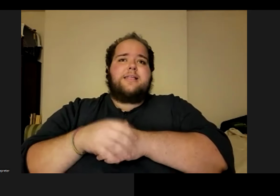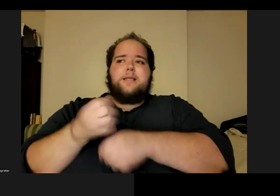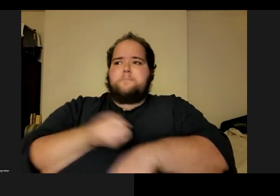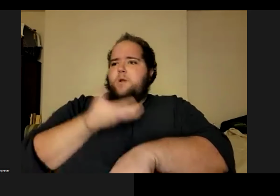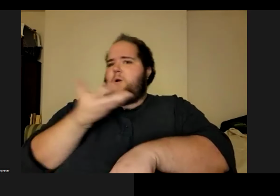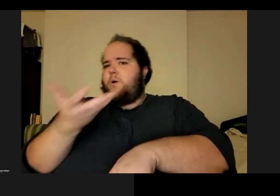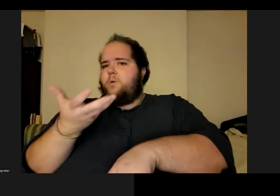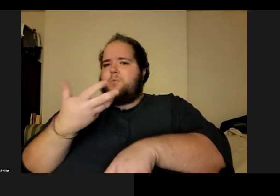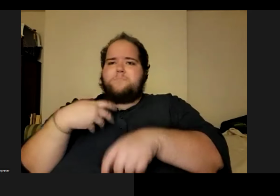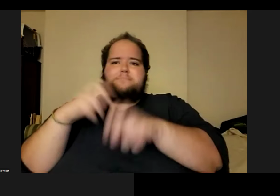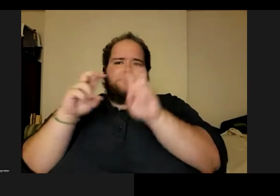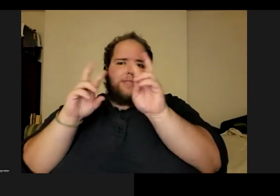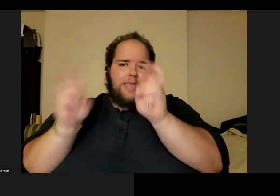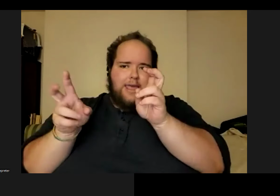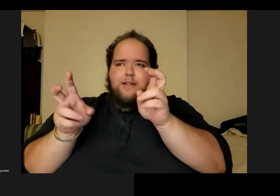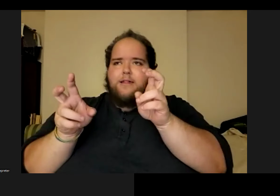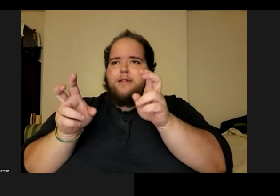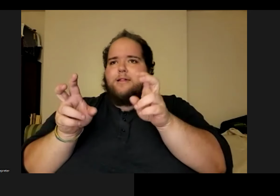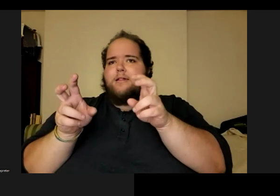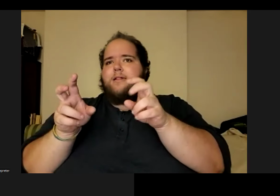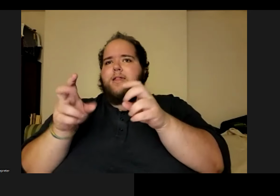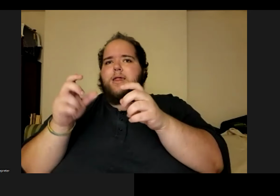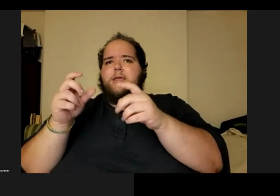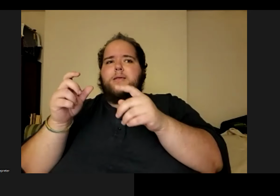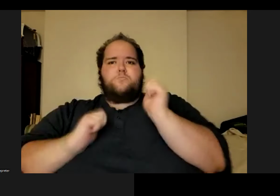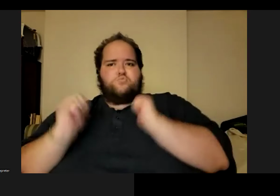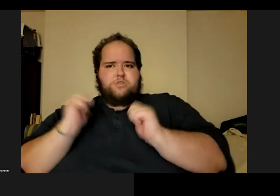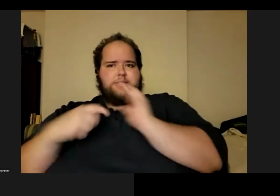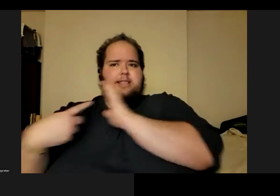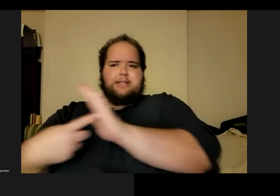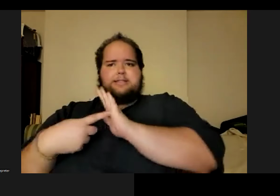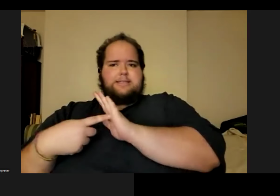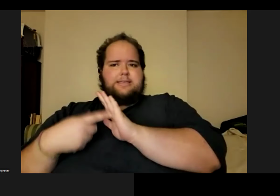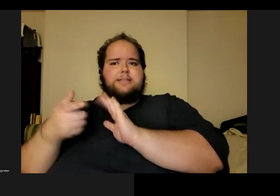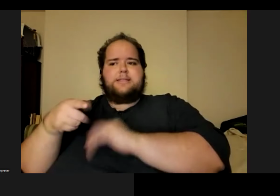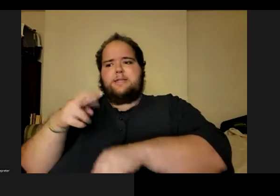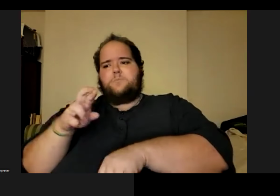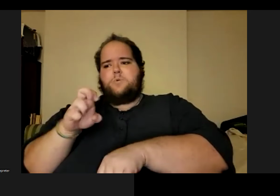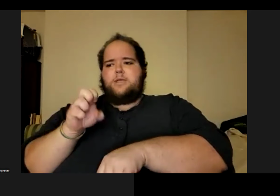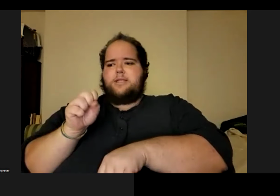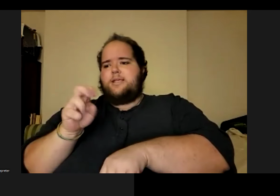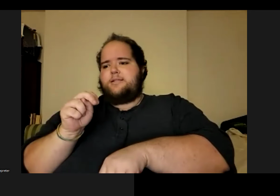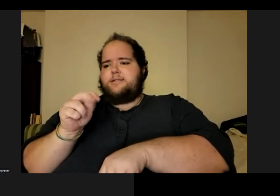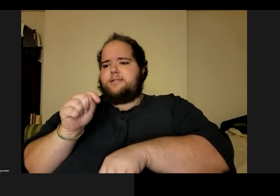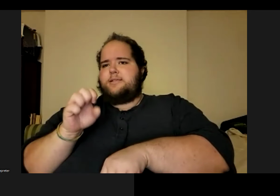of your poem presented at this rally at this location. Thank you.